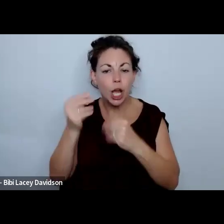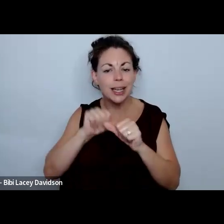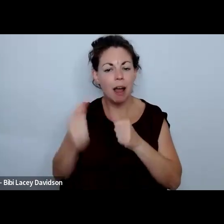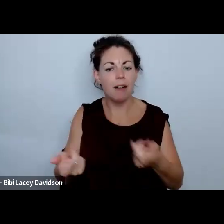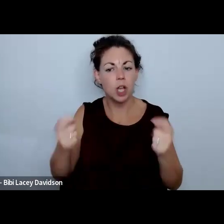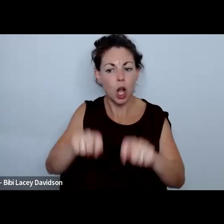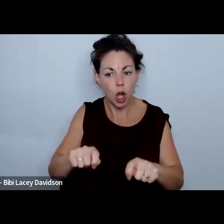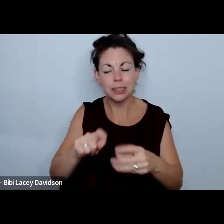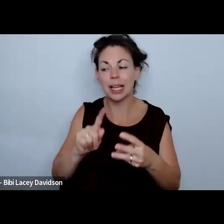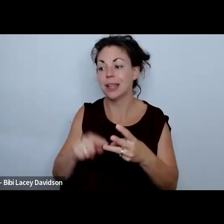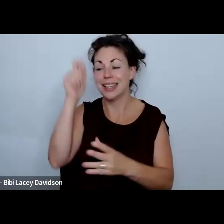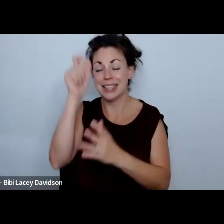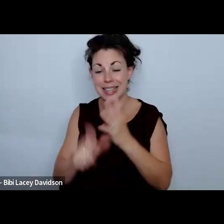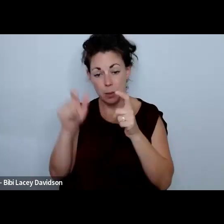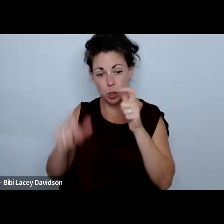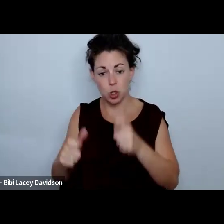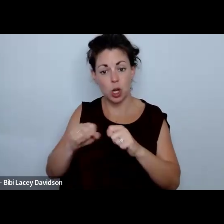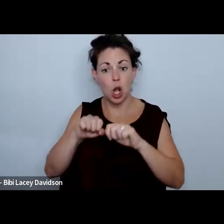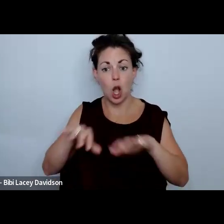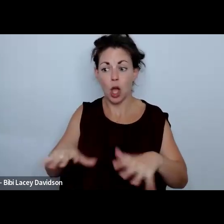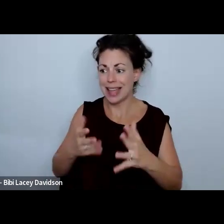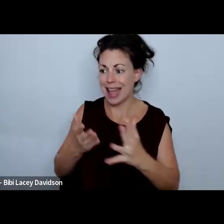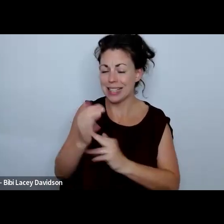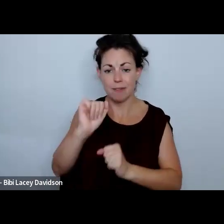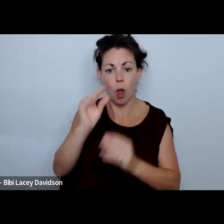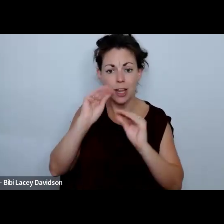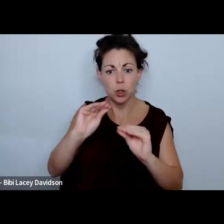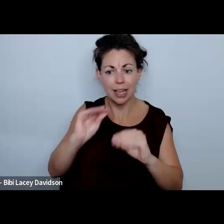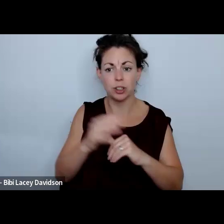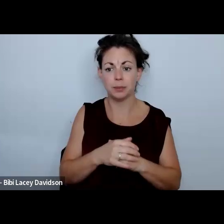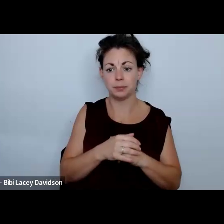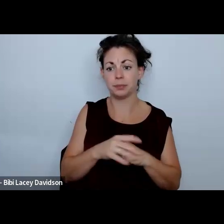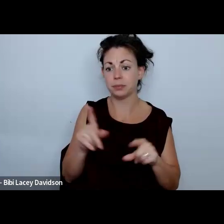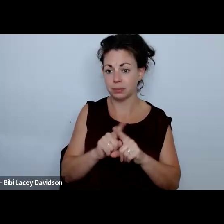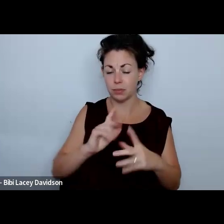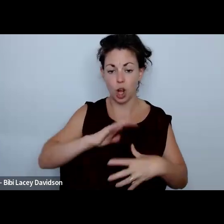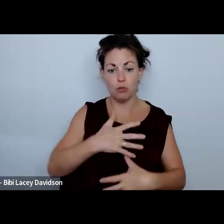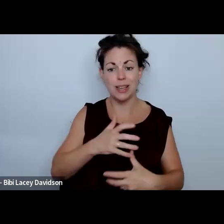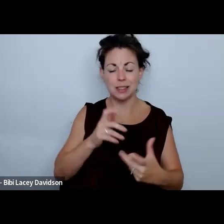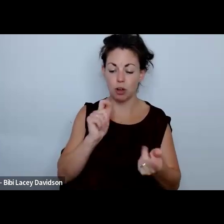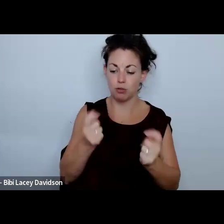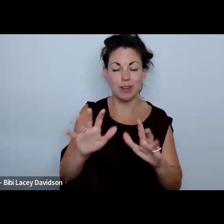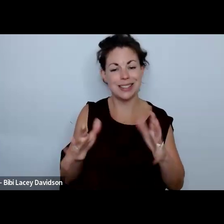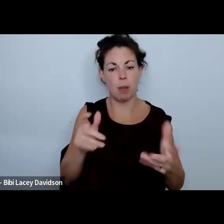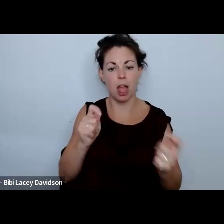really necessitated me to understand policy at a local level, so understanding the university's policies,